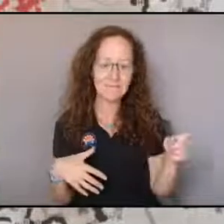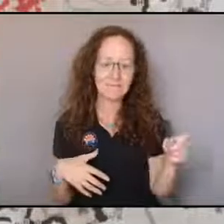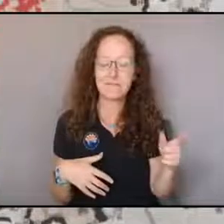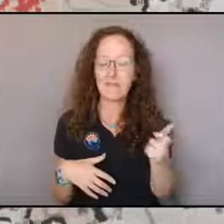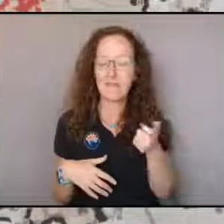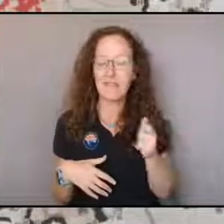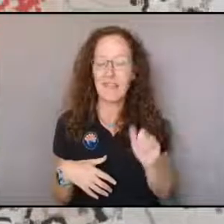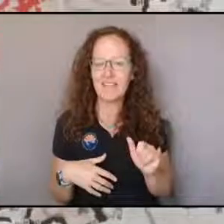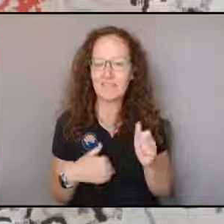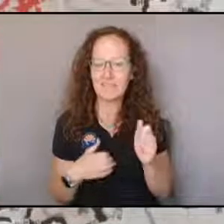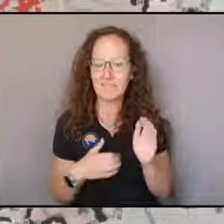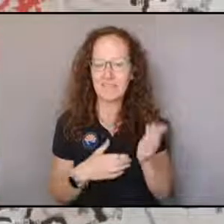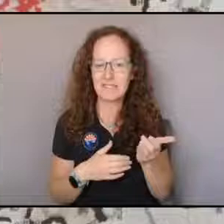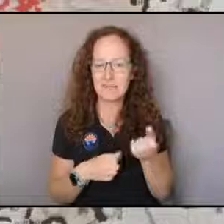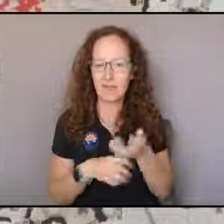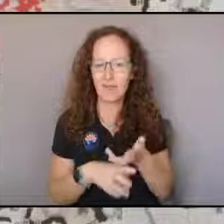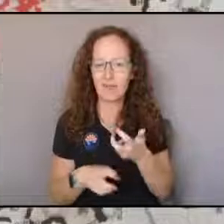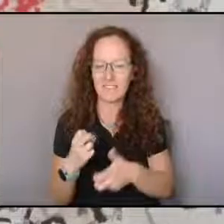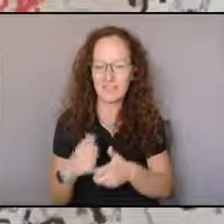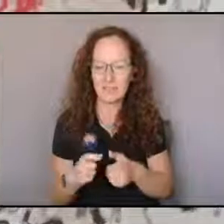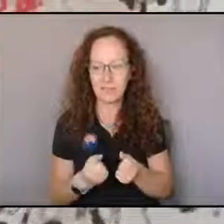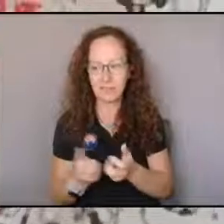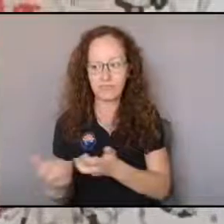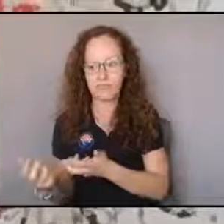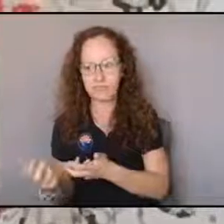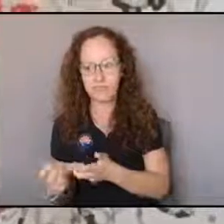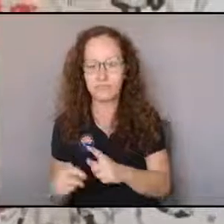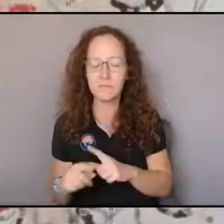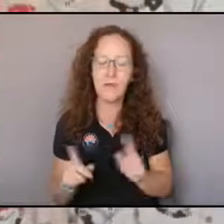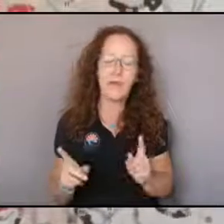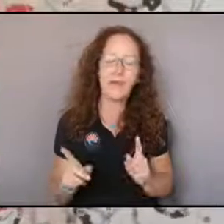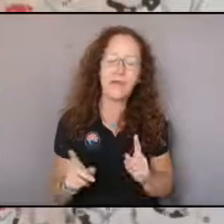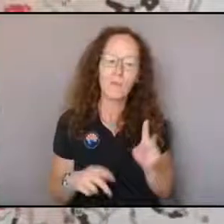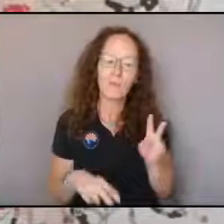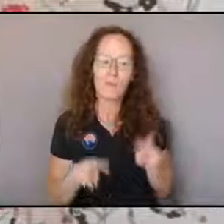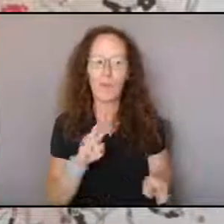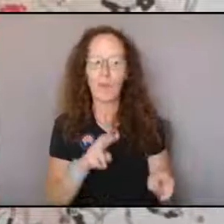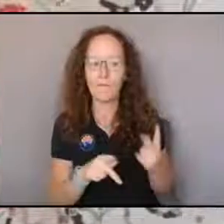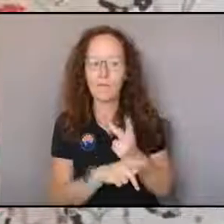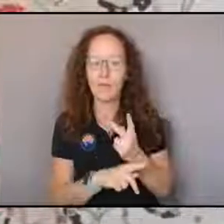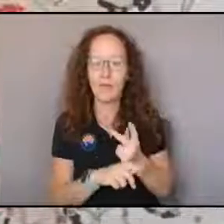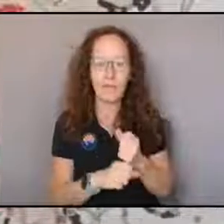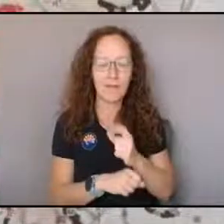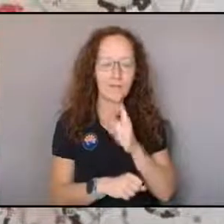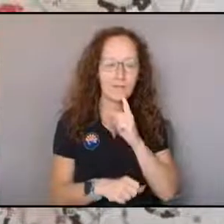BECAUSE THAT SEEMS LIKE WHEN WE HAVE HAD OUR ISSUES. BUT THOSE ARE ALL THE THINGS WE HAVE TO LOOK AT IN TERMS OF MAKING SURE WE ARE MAKING THE RIGHT DECISIONS